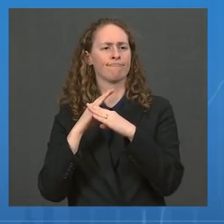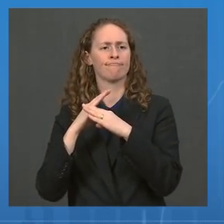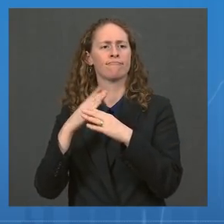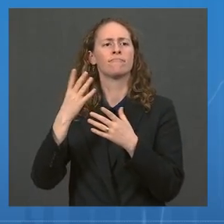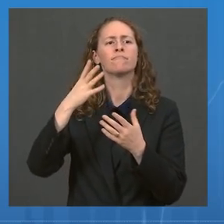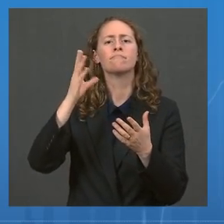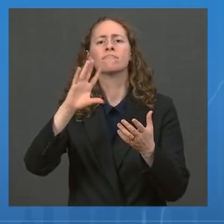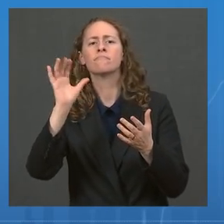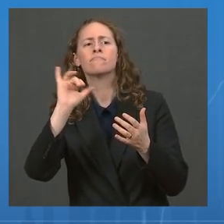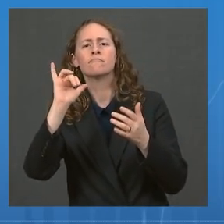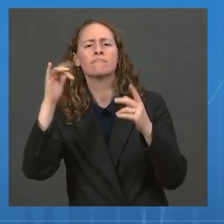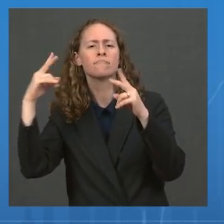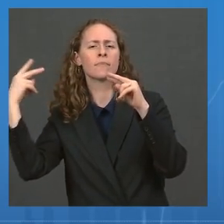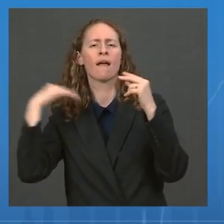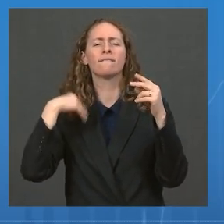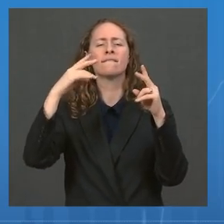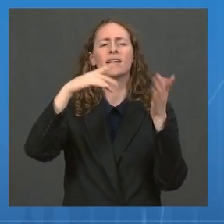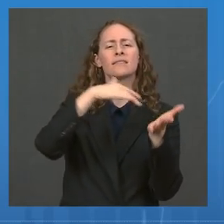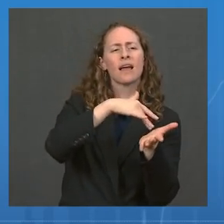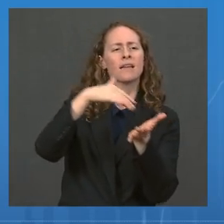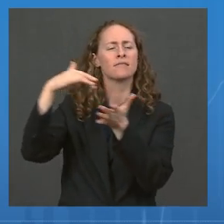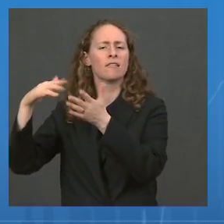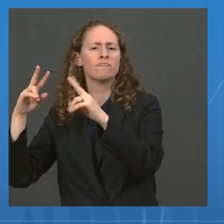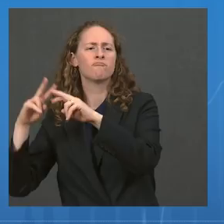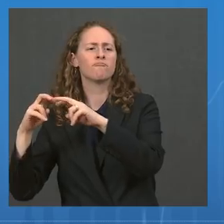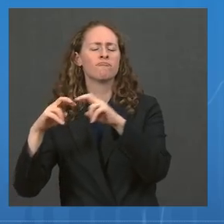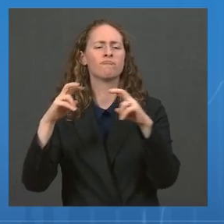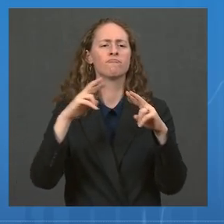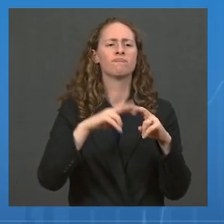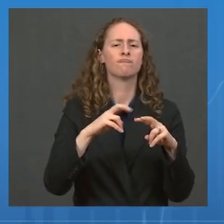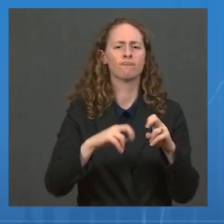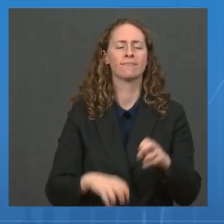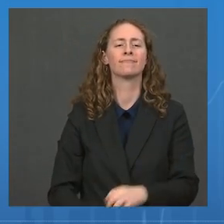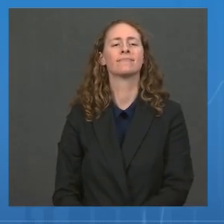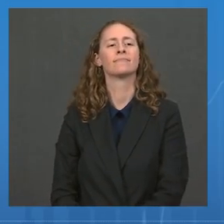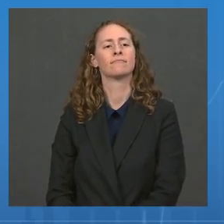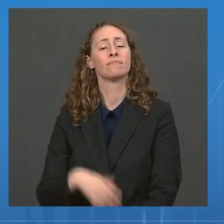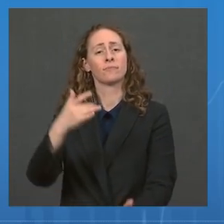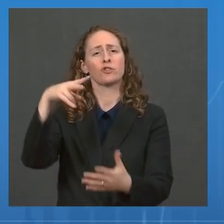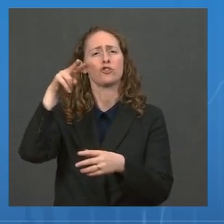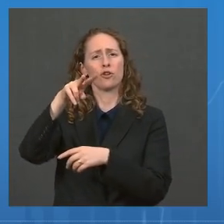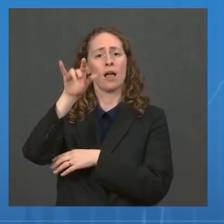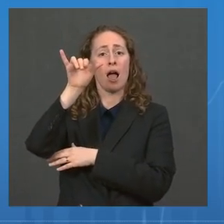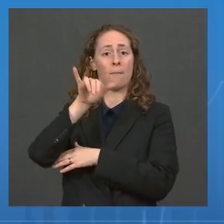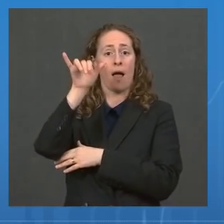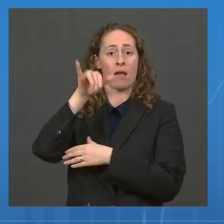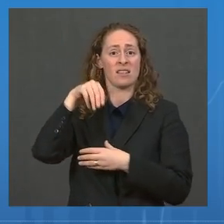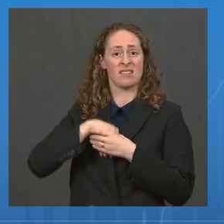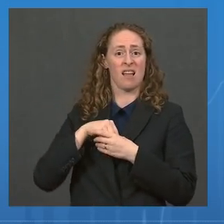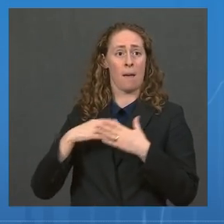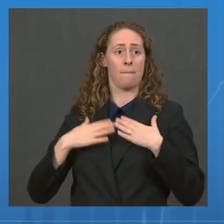with regard to neutralizing antibodies. On this slide, this is what the booster does